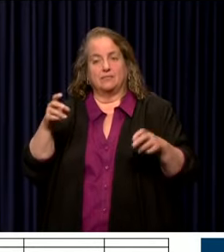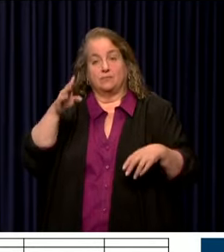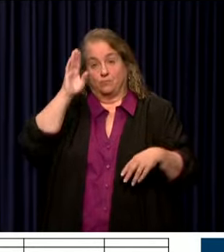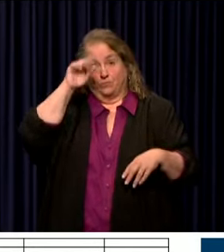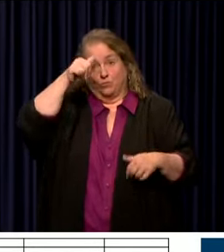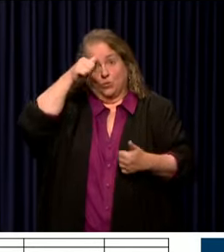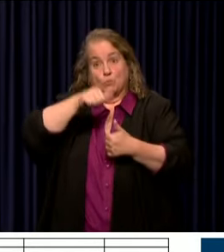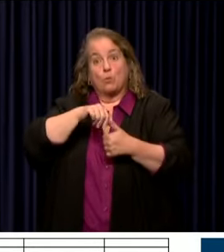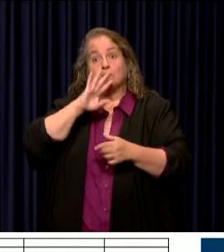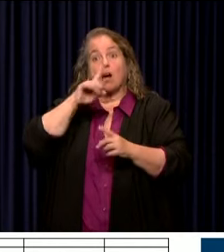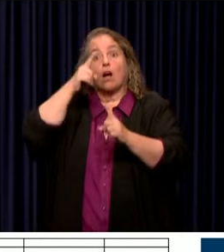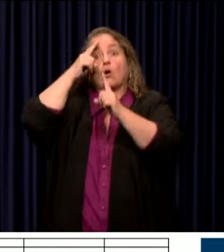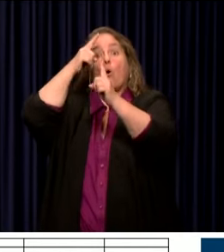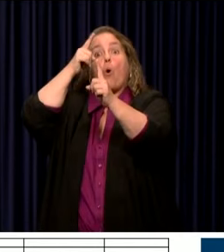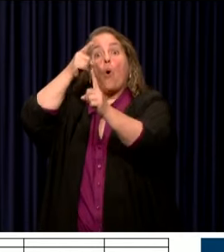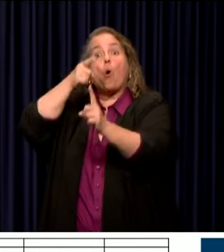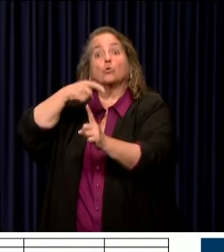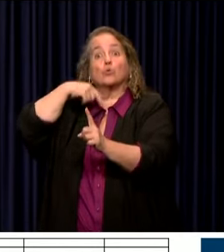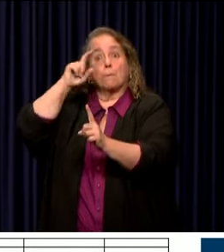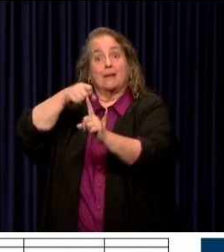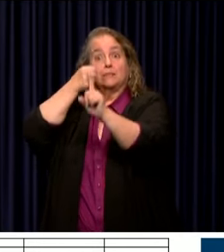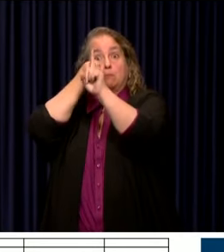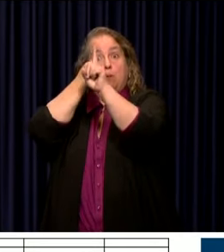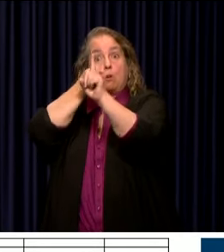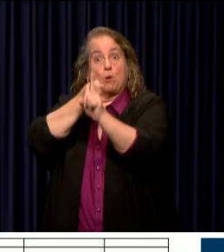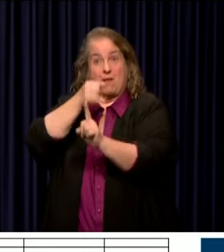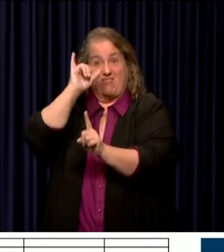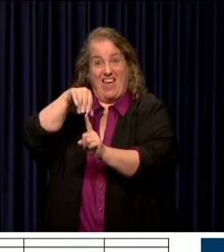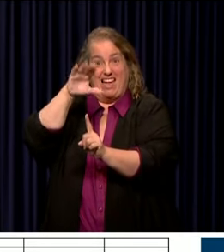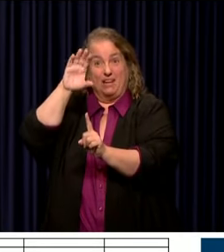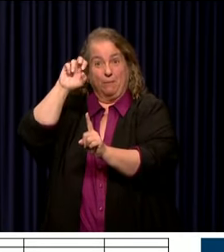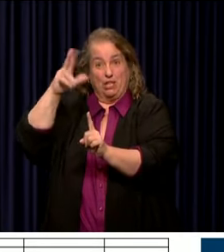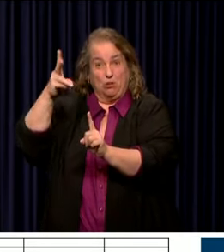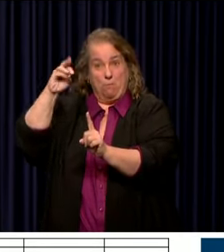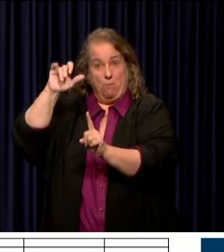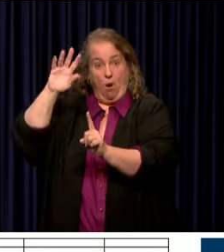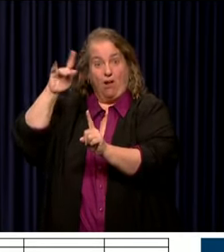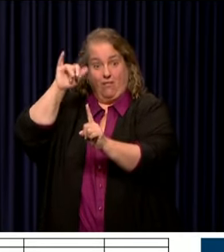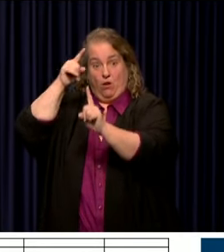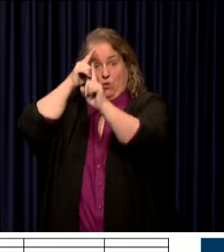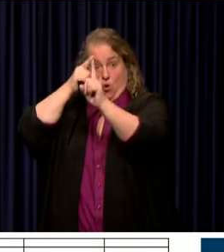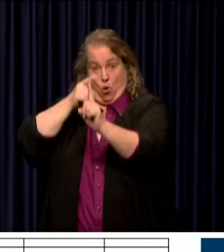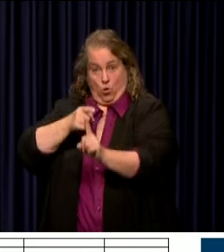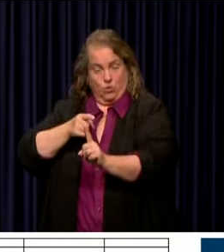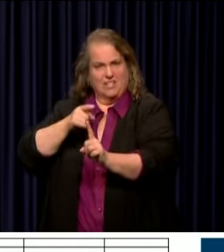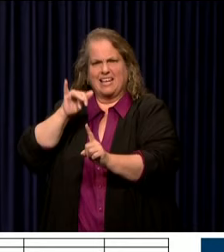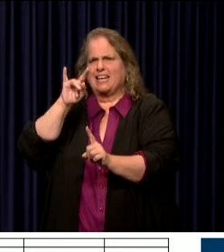AND WHAT YOU'RE SEEING AT LEAST THERE IS A LITTLE BIT OF THEIR RATE GOING DOWN.